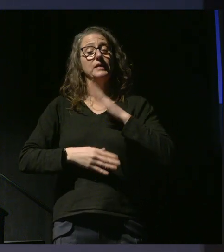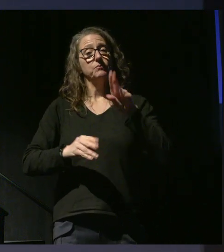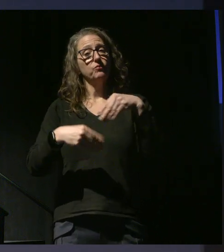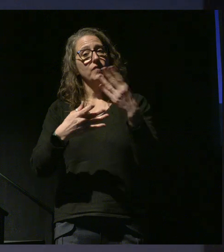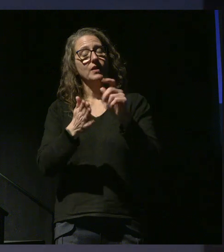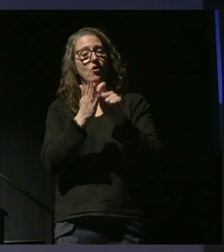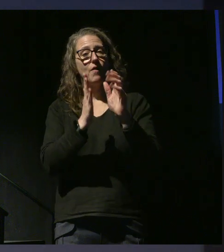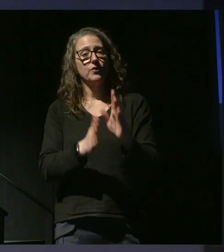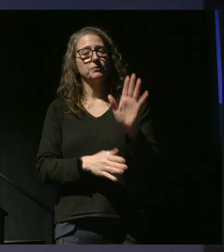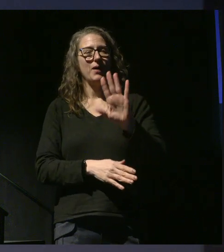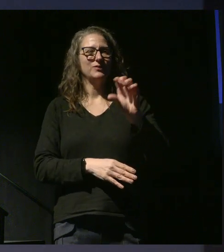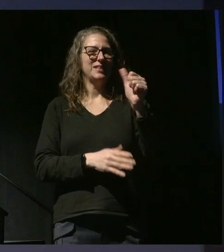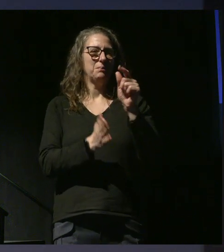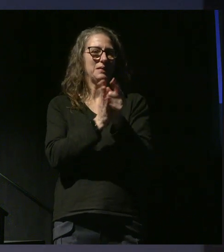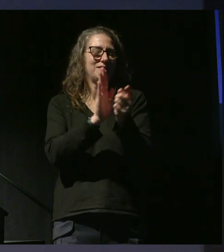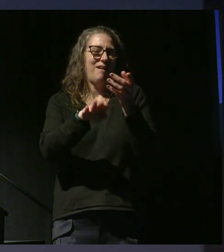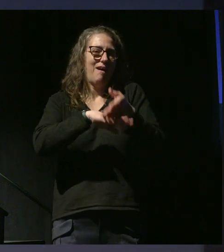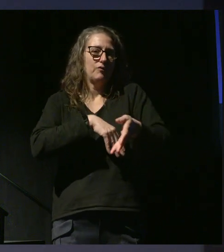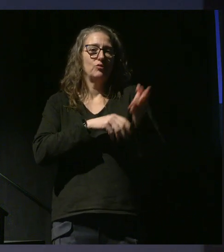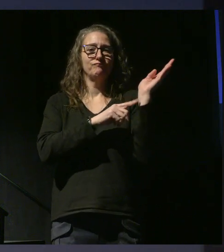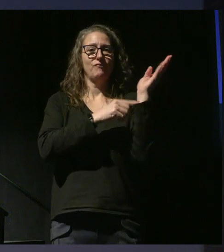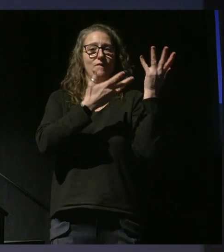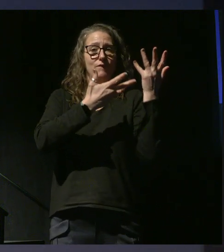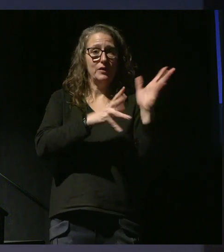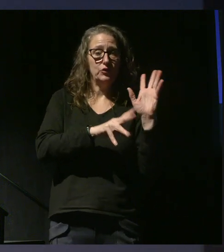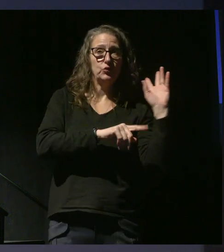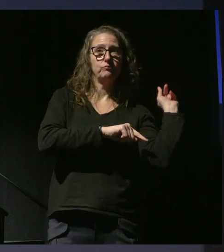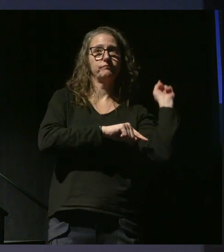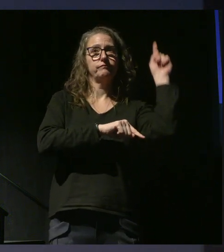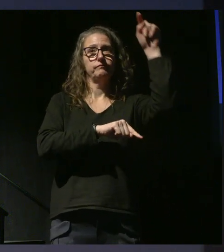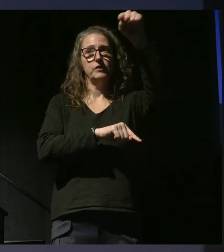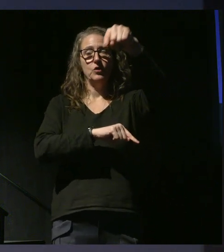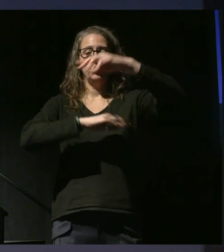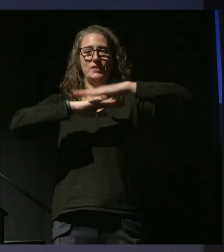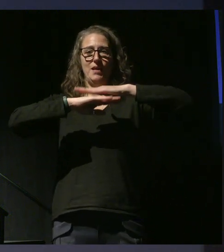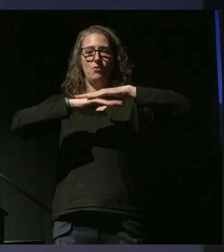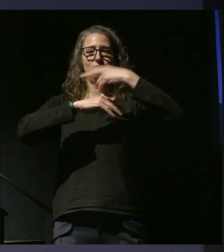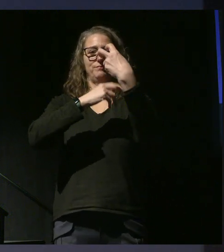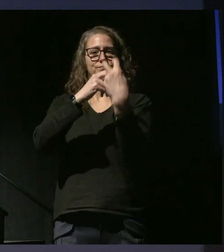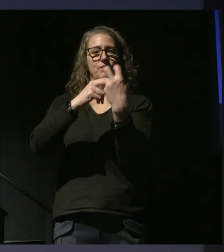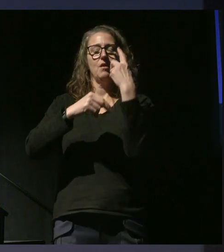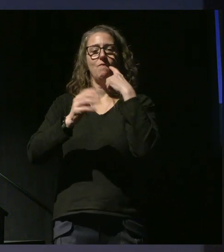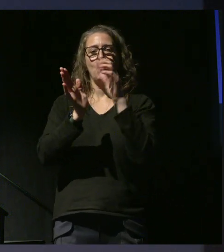after the presentation to get to the book signing and a table out back there before approaching them to have your book signed.